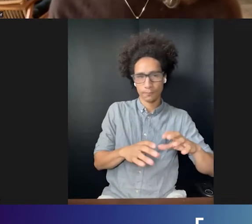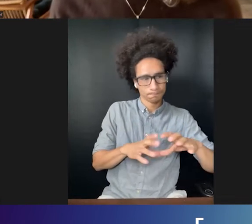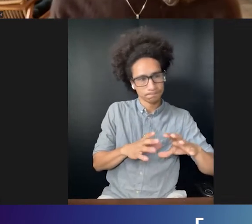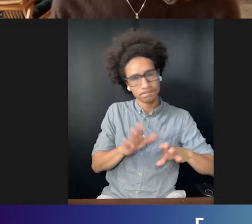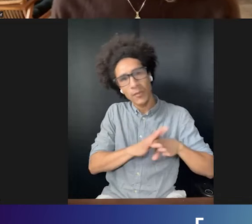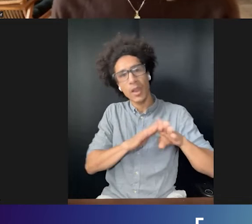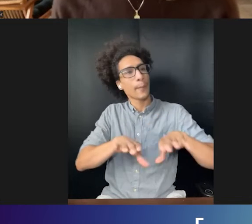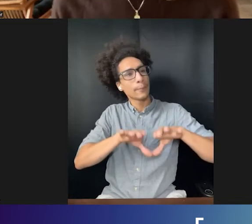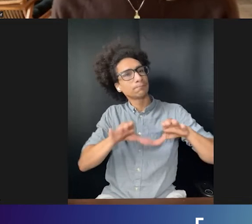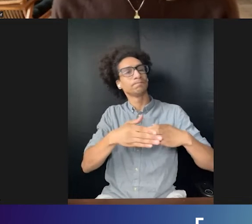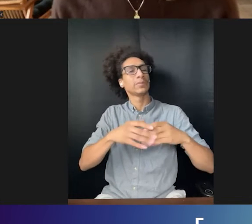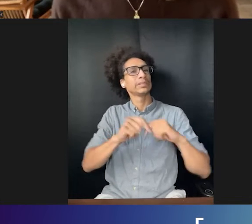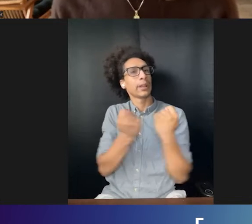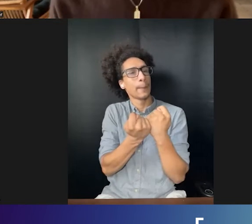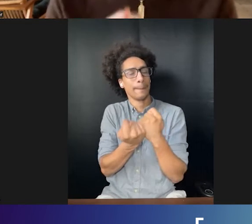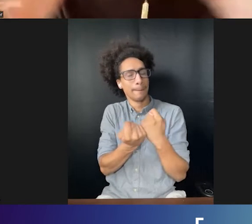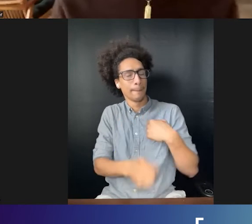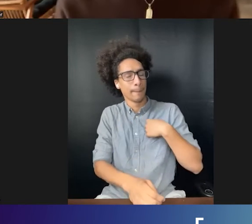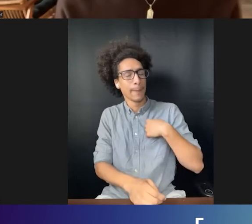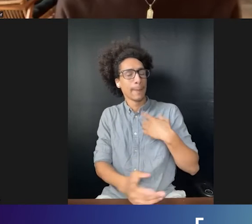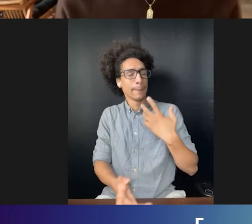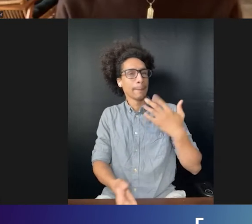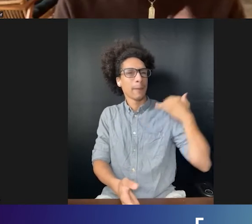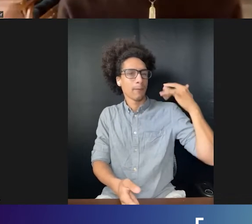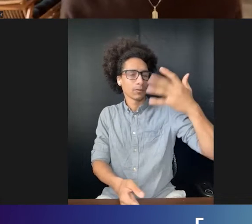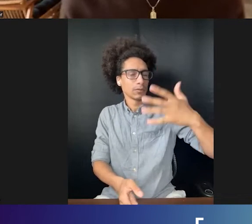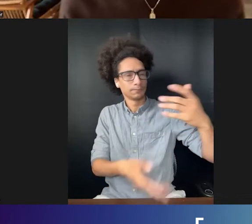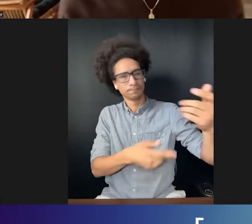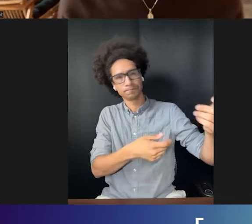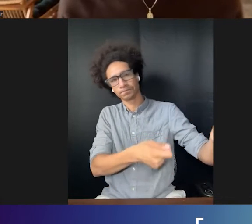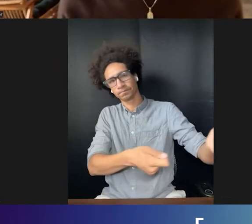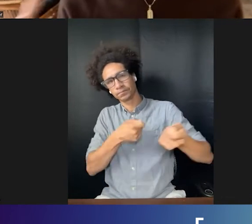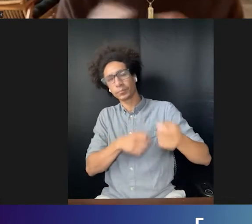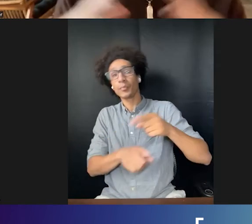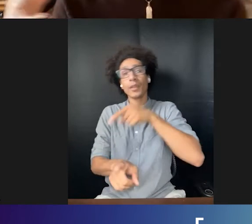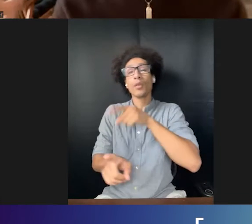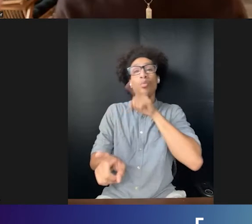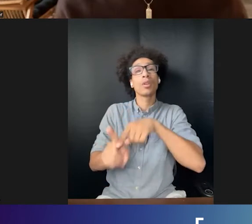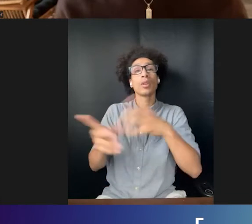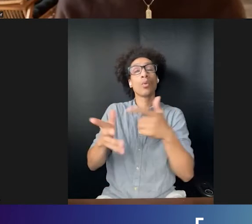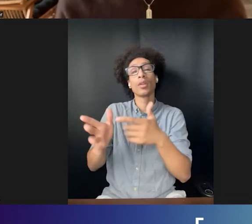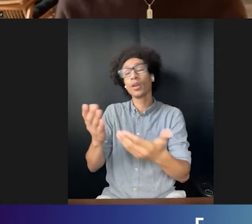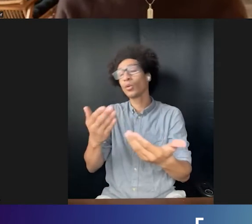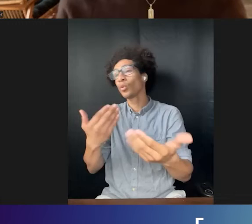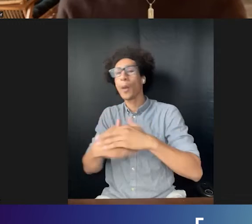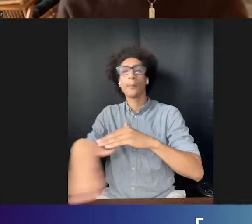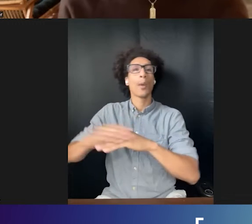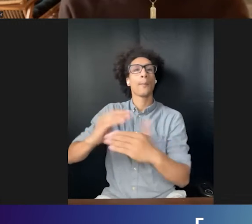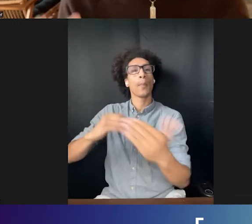we ended up bringing on they sort of wrapped the the publicity work in a lot of ways after the the launch of the film. And then it's like,